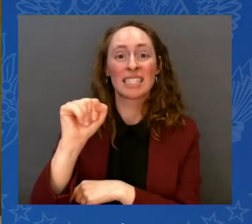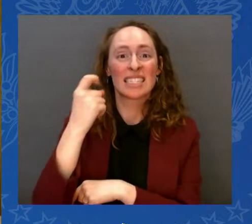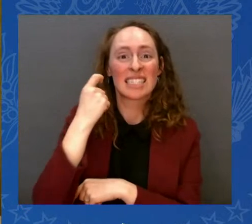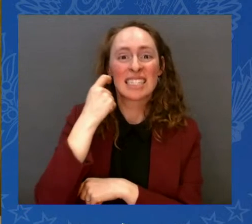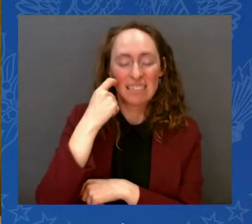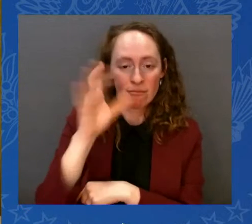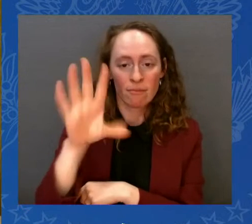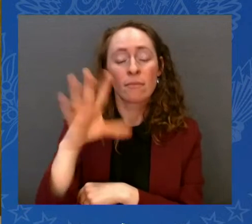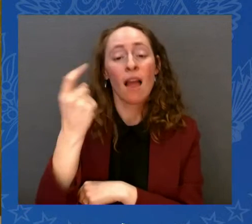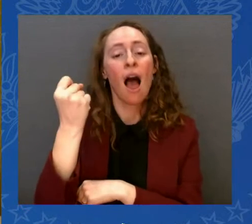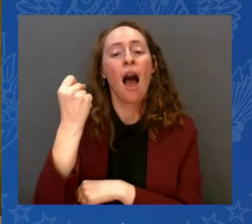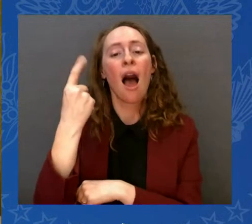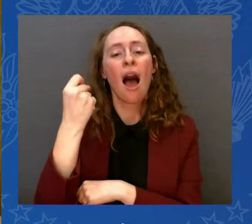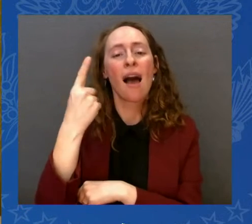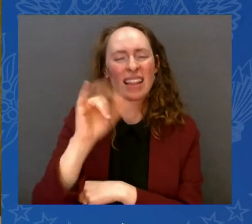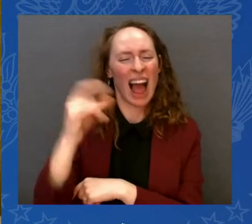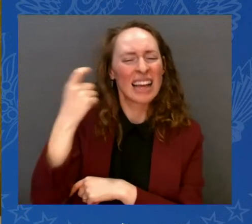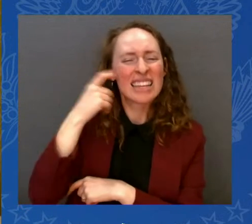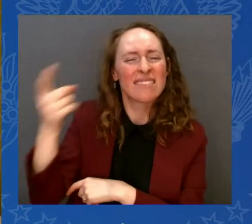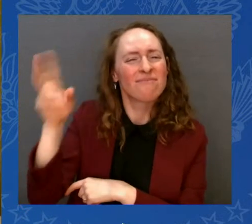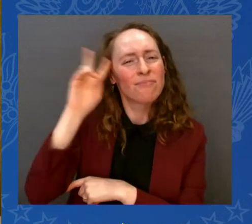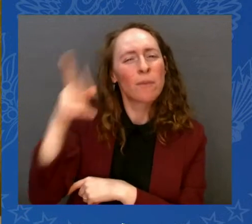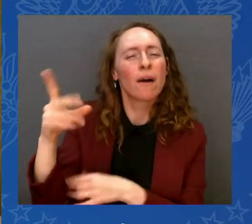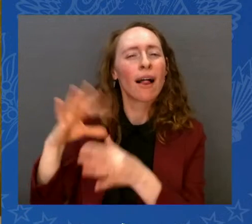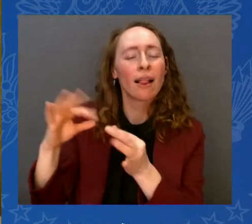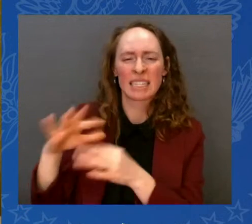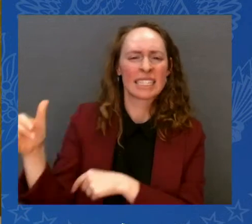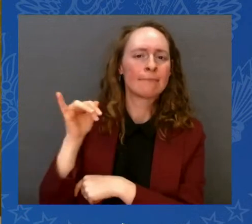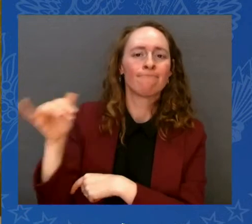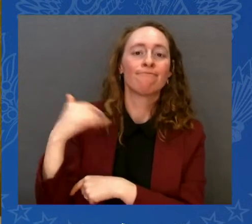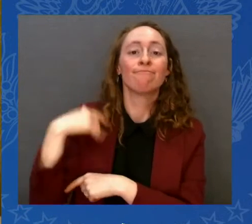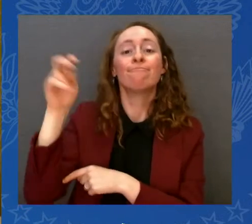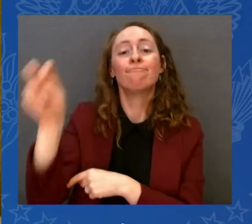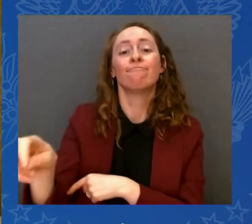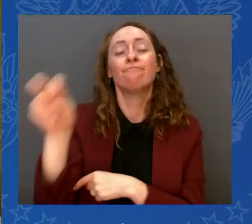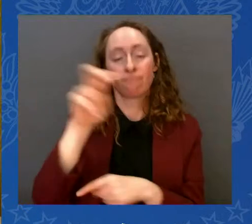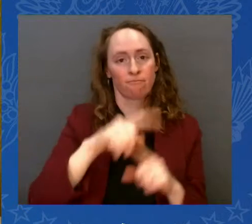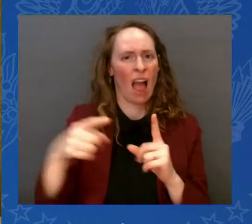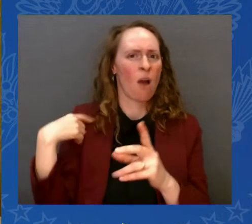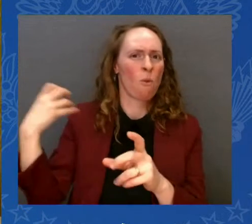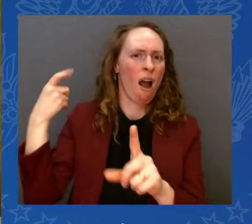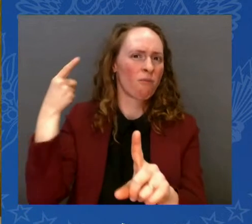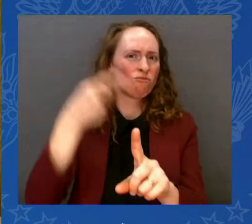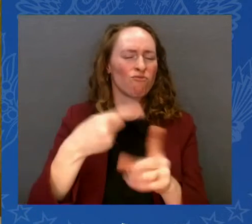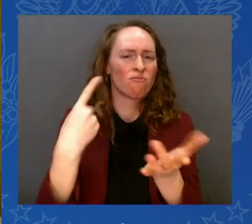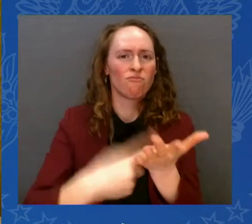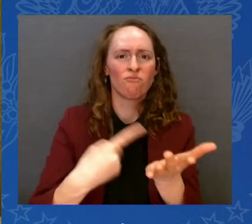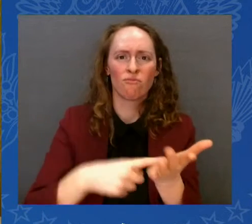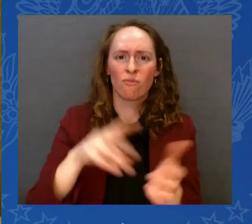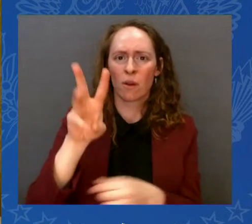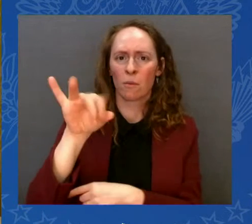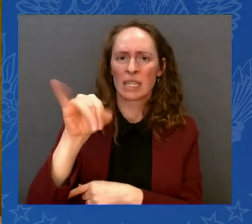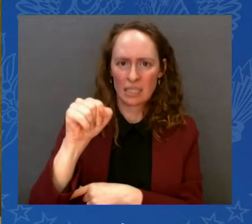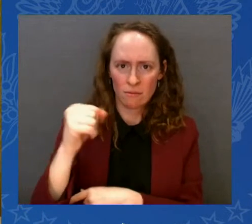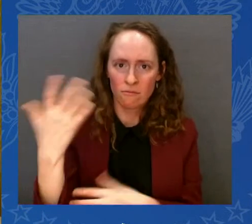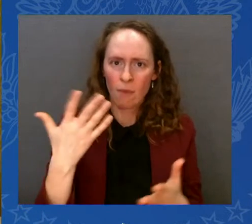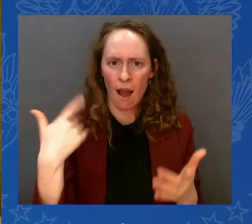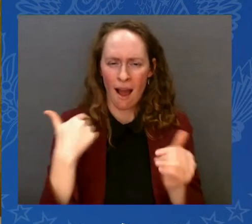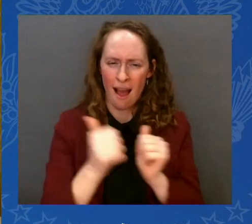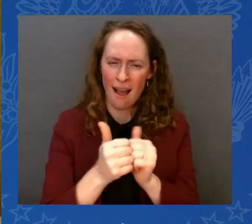and trying to figure out how we get done -- how we implement what we've finished. For example, I asked a former governor --